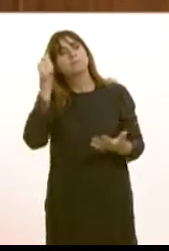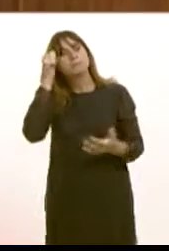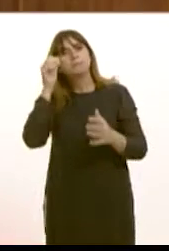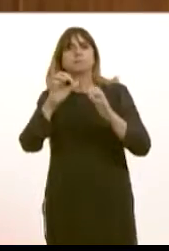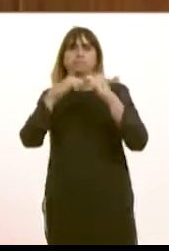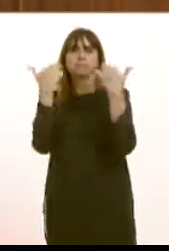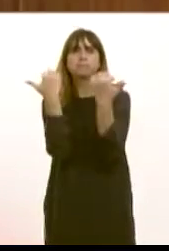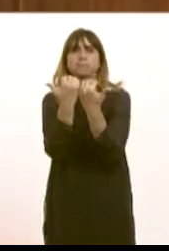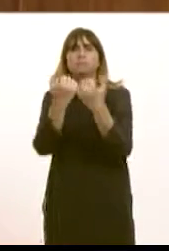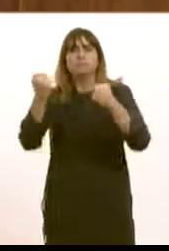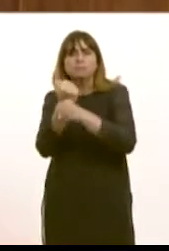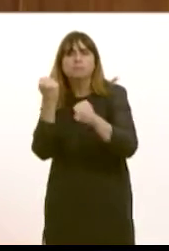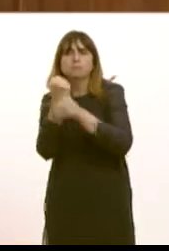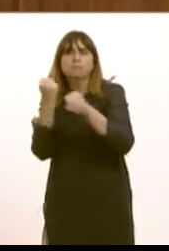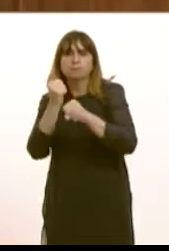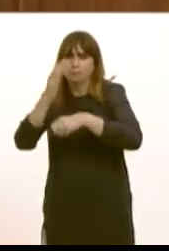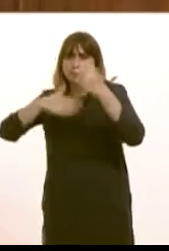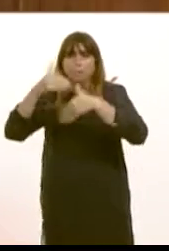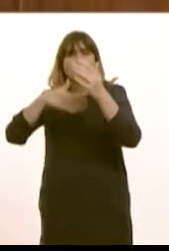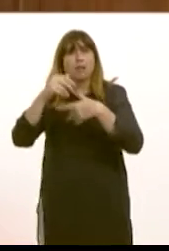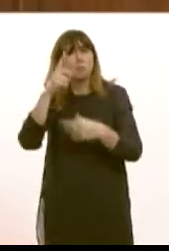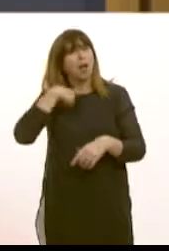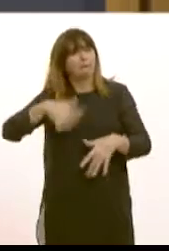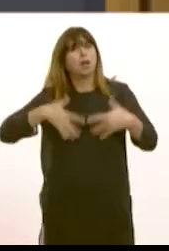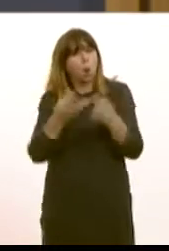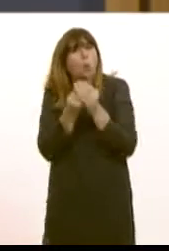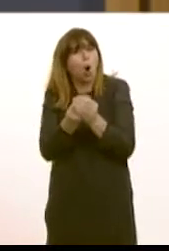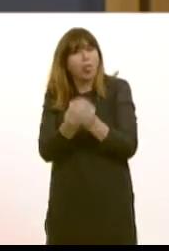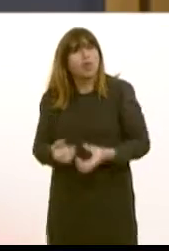Walesís infrastructure, but thatís justifiable in its own right.